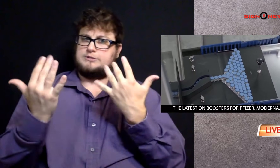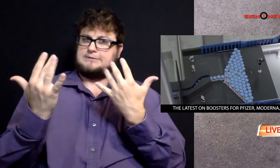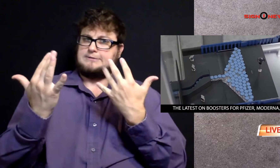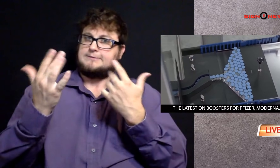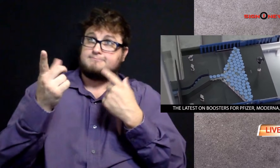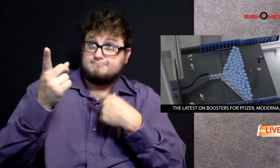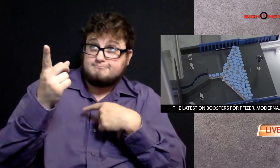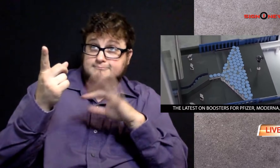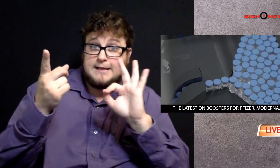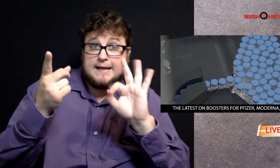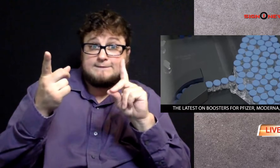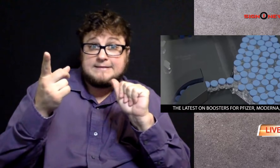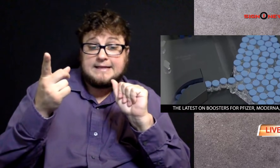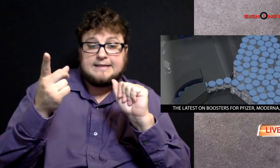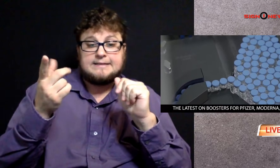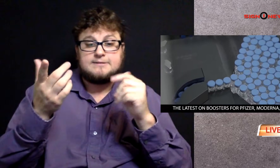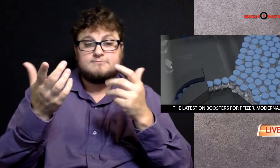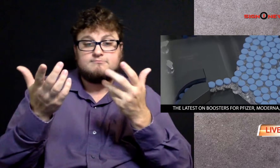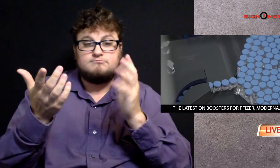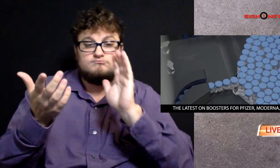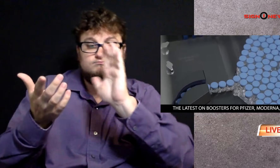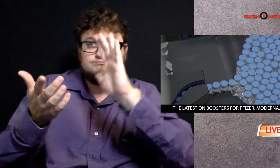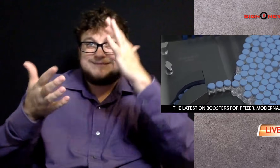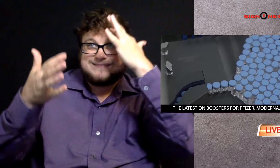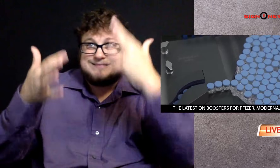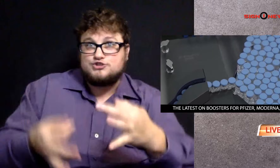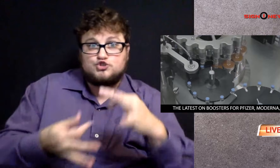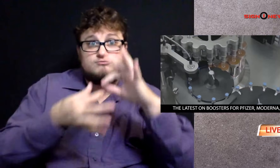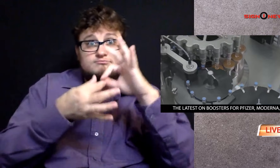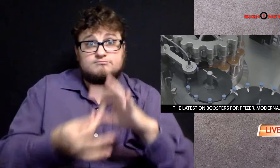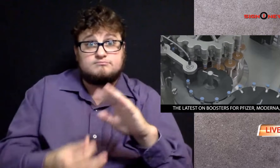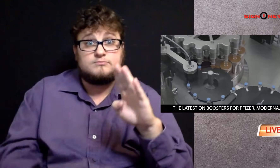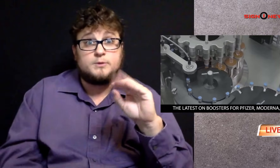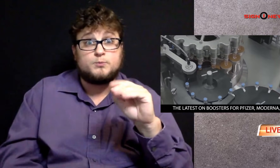for people 65 and up